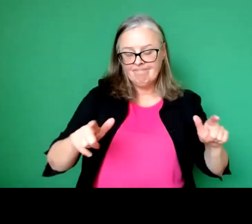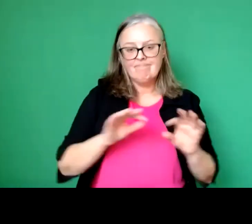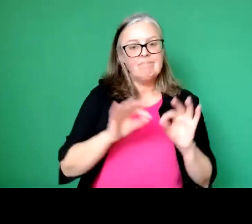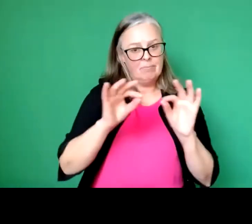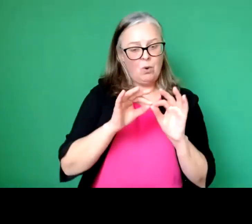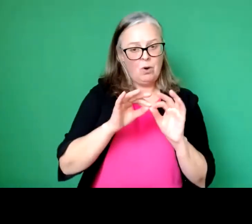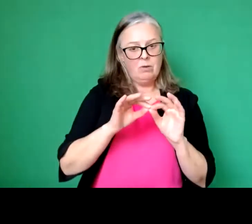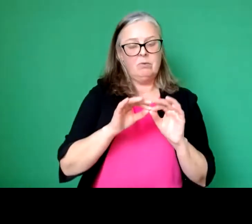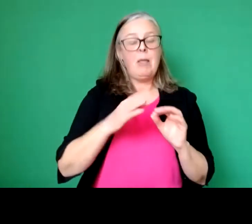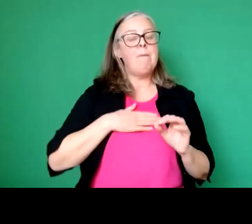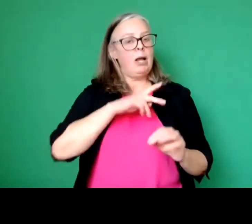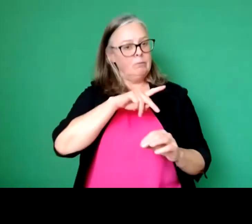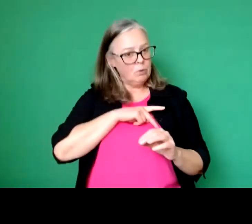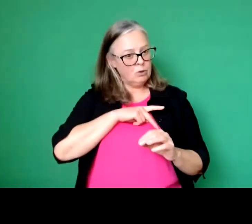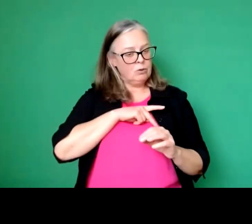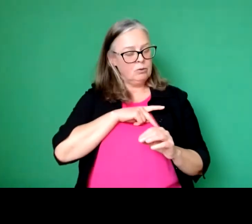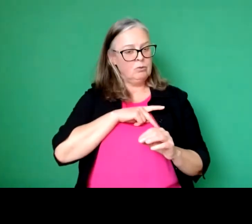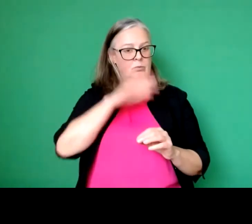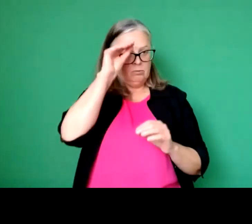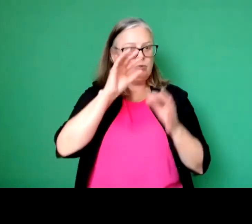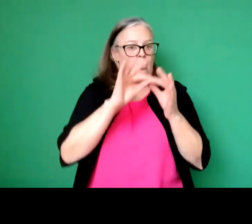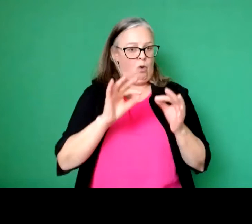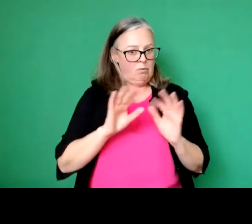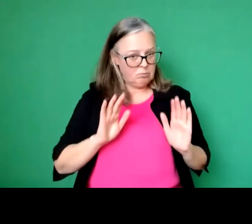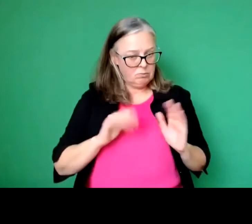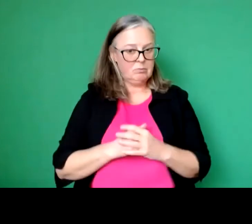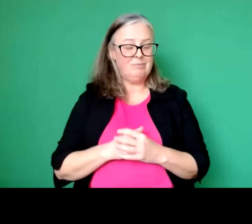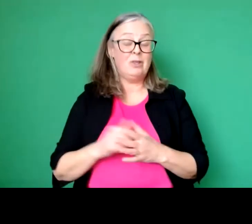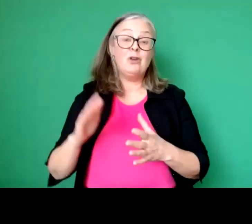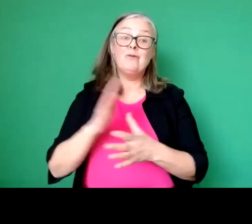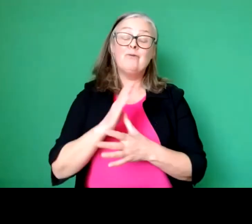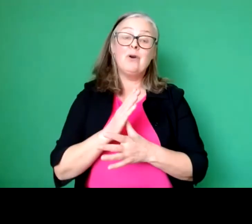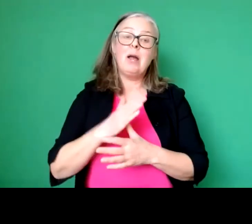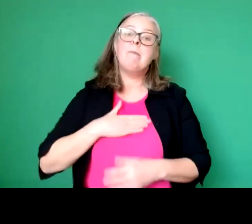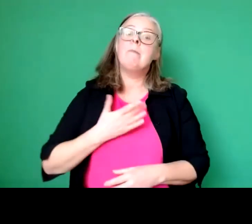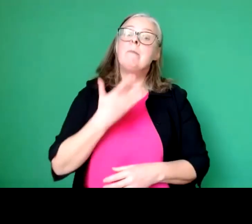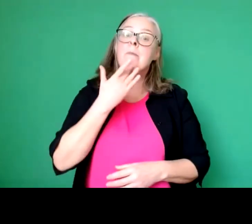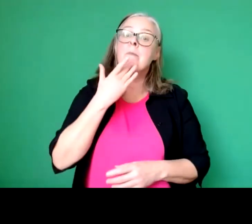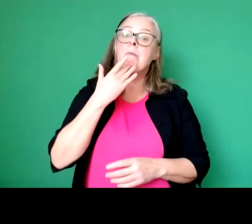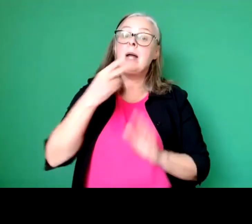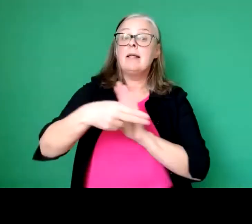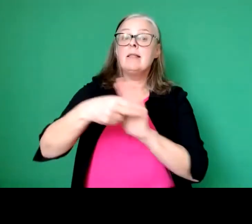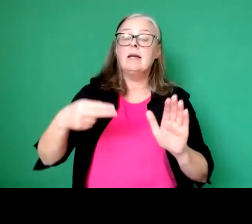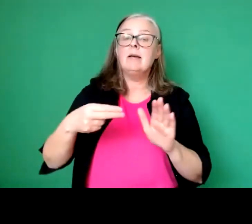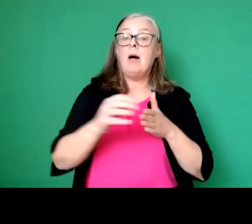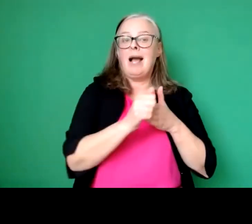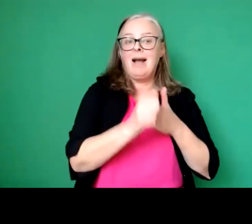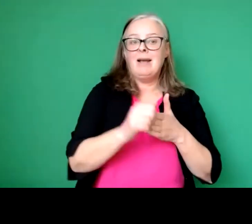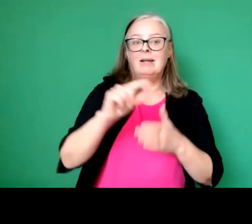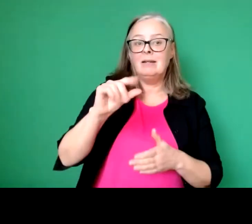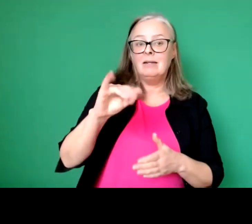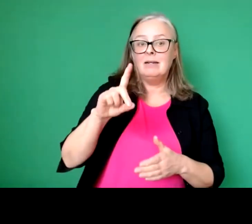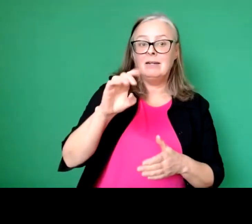personal comments um first i really prefer to use the term guide and service dogs rather than